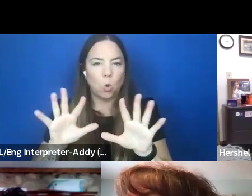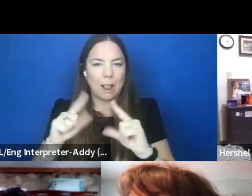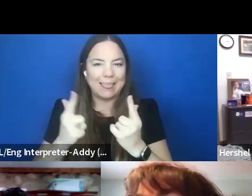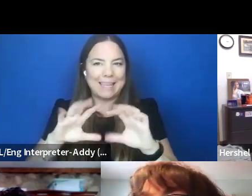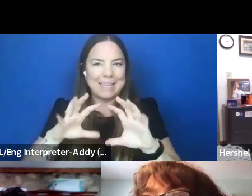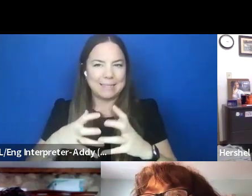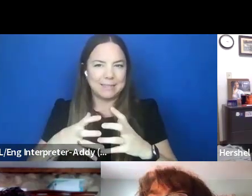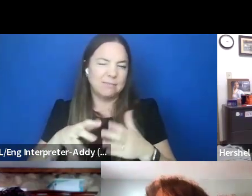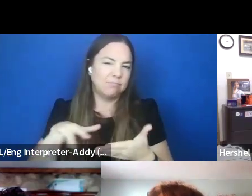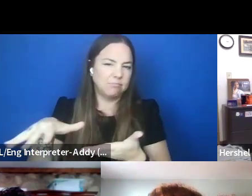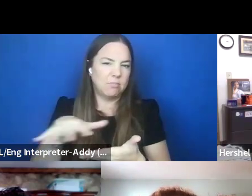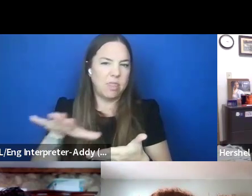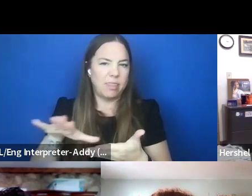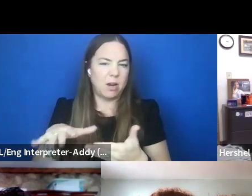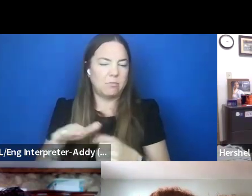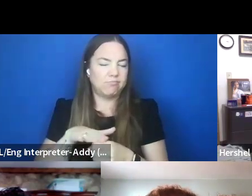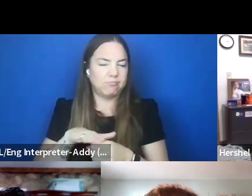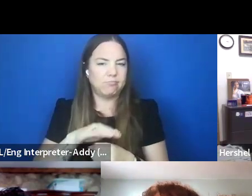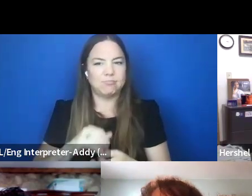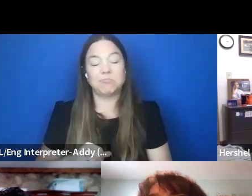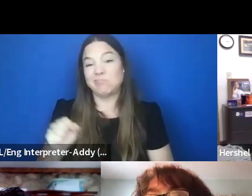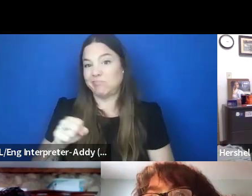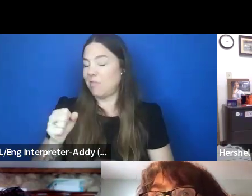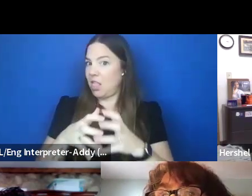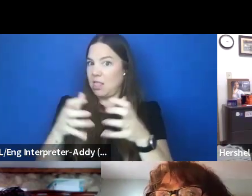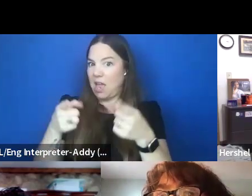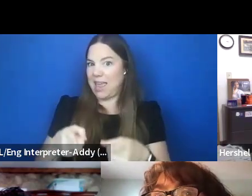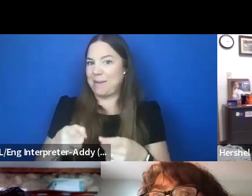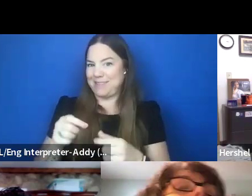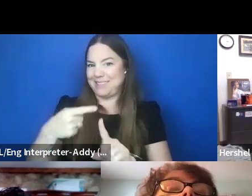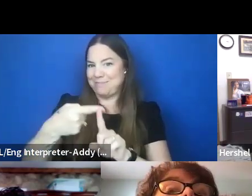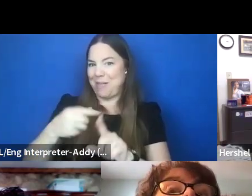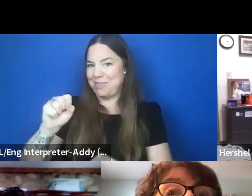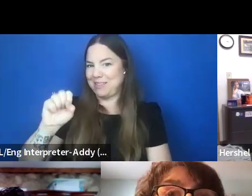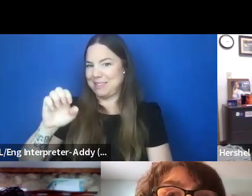Adeleigh Belyeu: but yeah, there Lot goes on. In the month of September. I I follow.